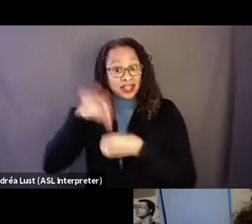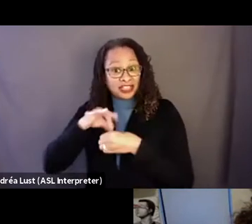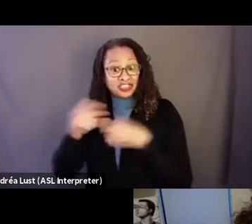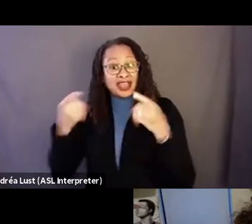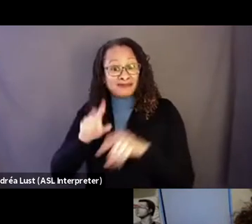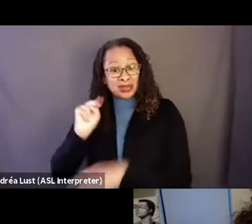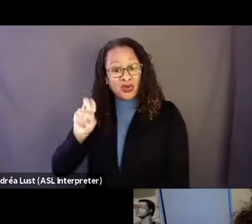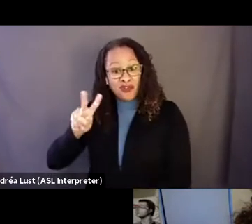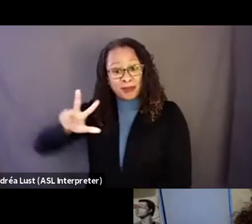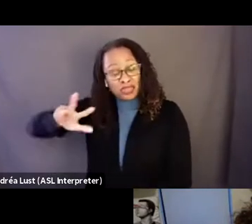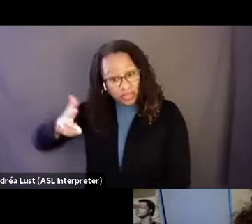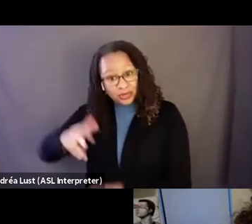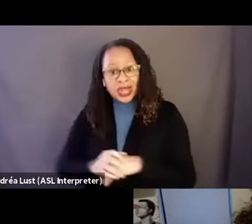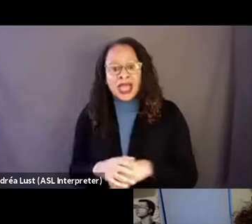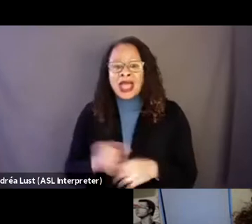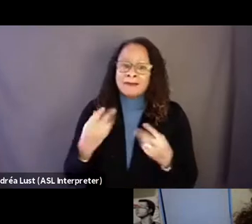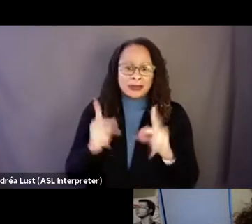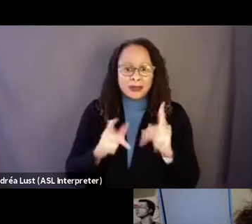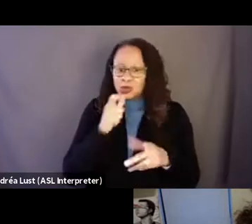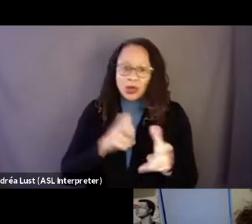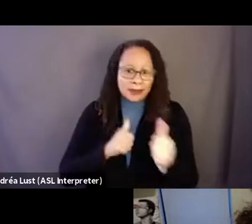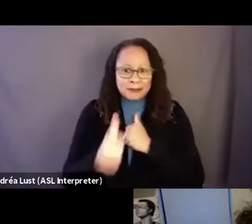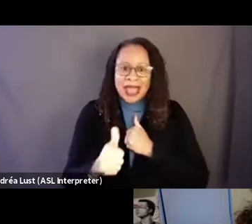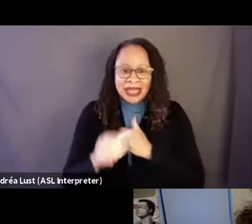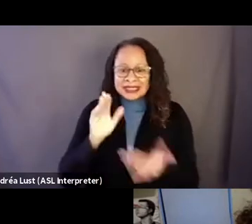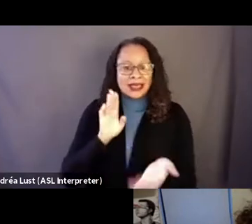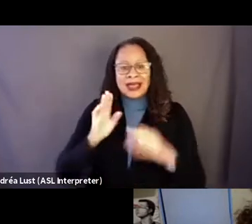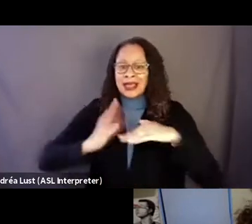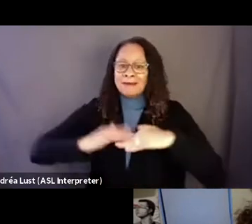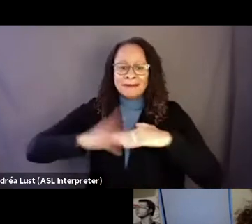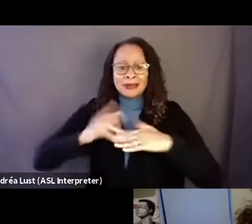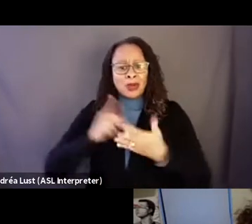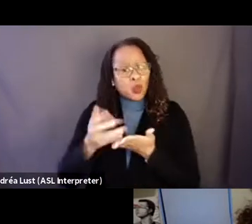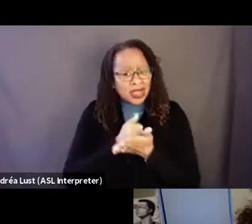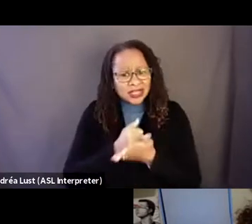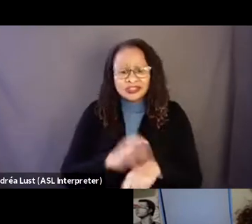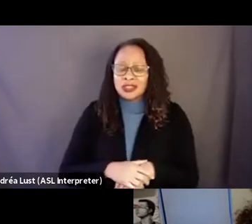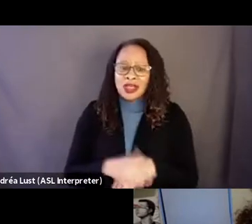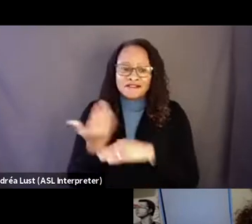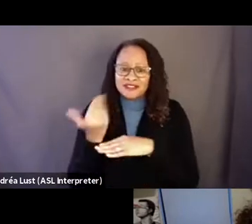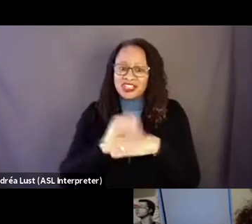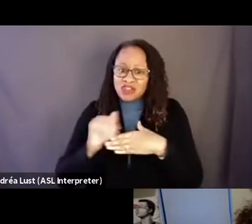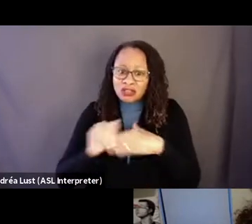who don't want to pass a minimum wage, who don't want to force places of employment